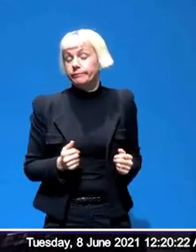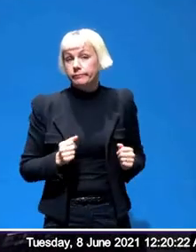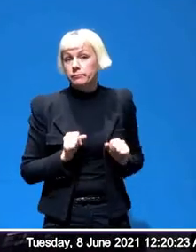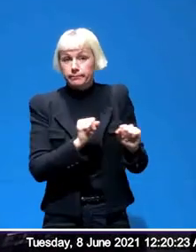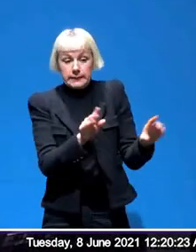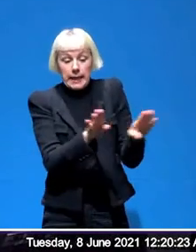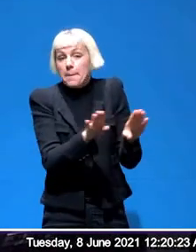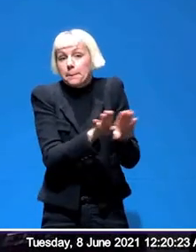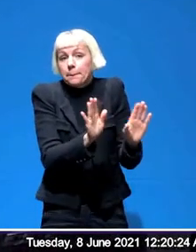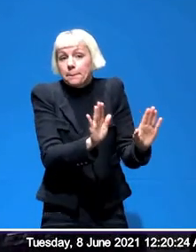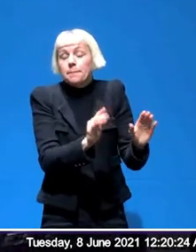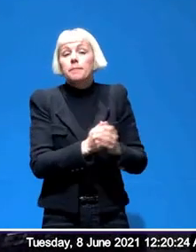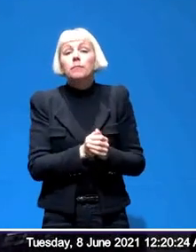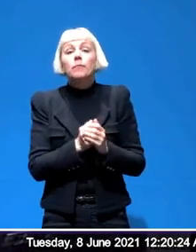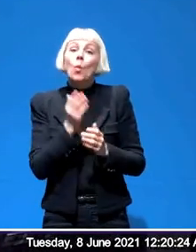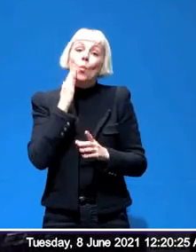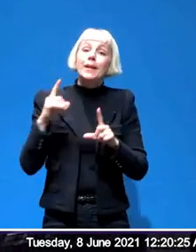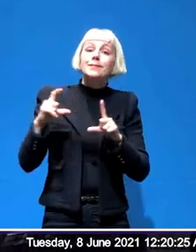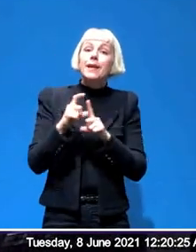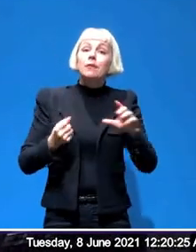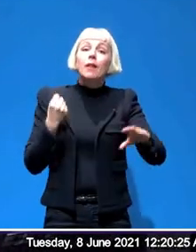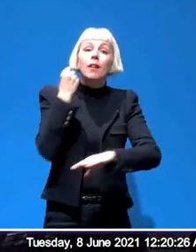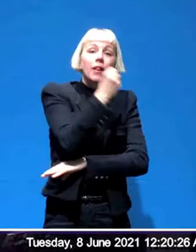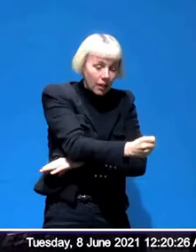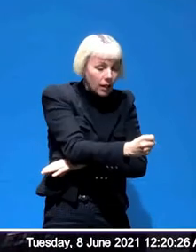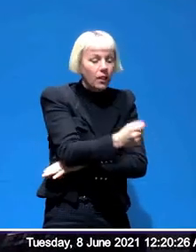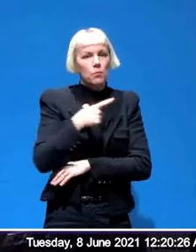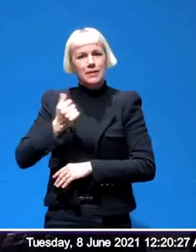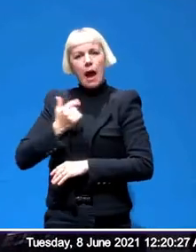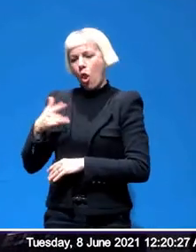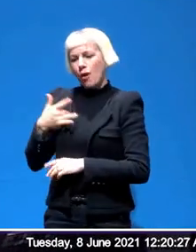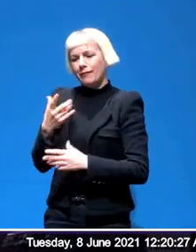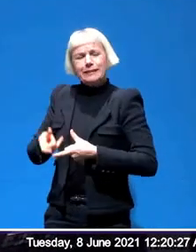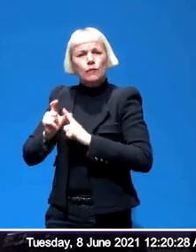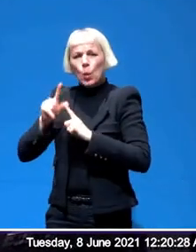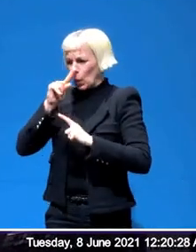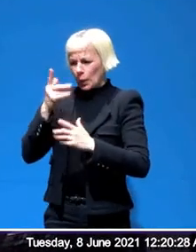I mean, when he went there, we were in a difficult situation and I don't know